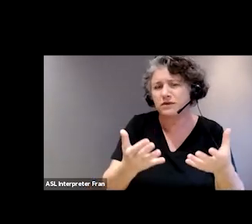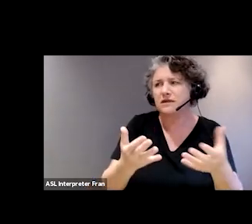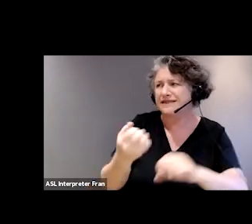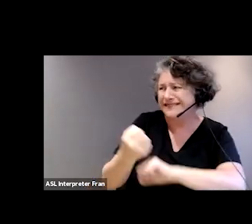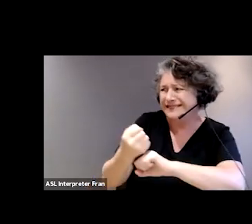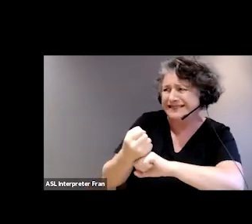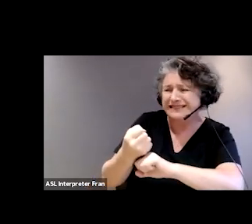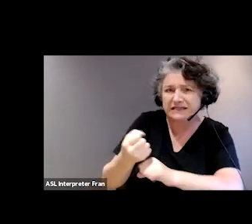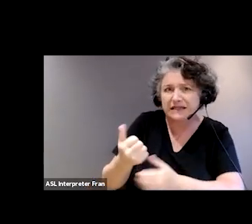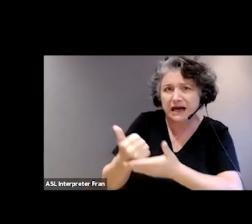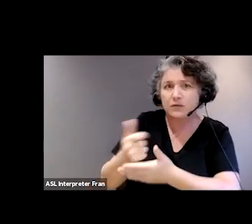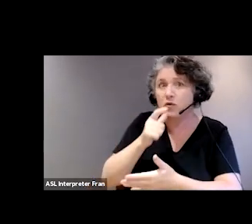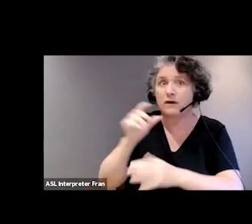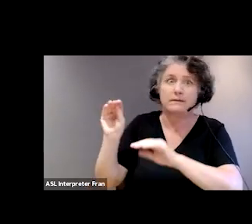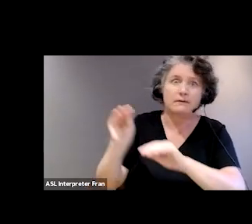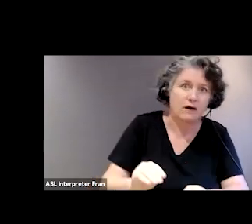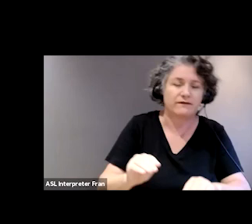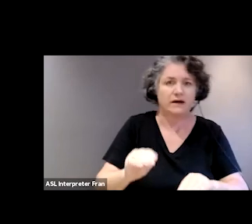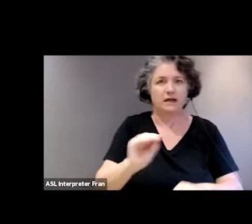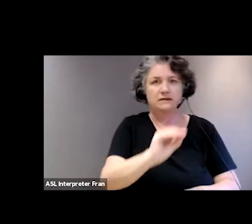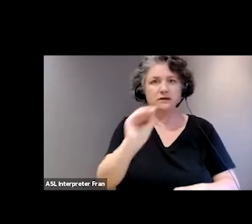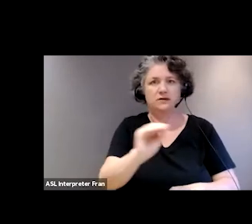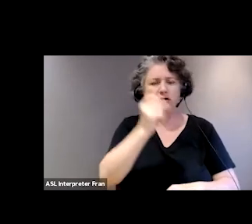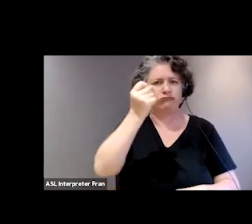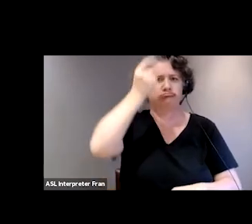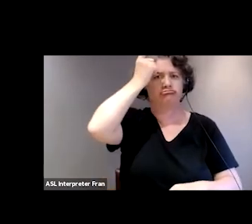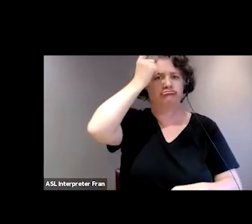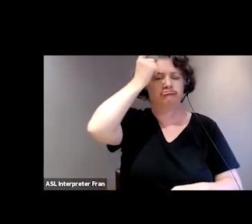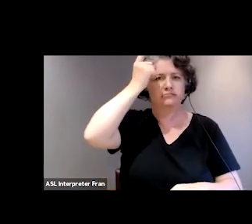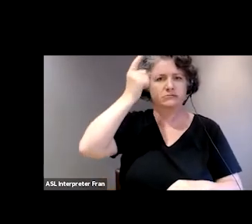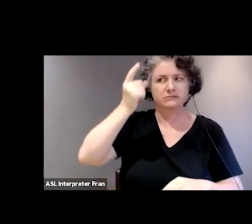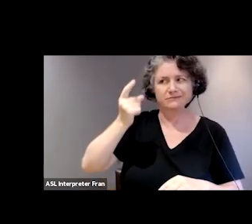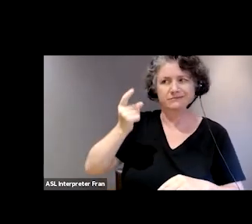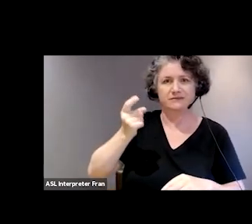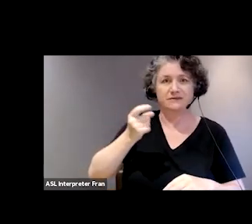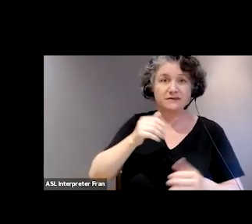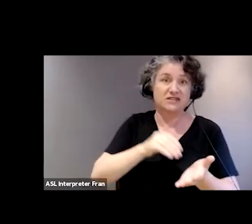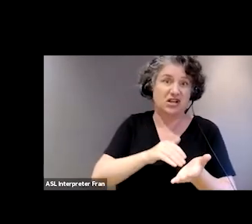The problem is for anyone that got a dose out of province or out of country there is no way in the provincial system to account for the other than manually putting it in, now